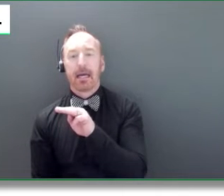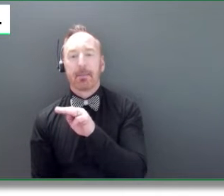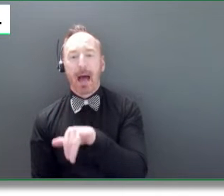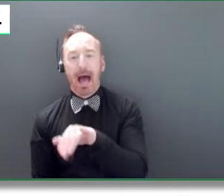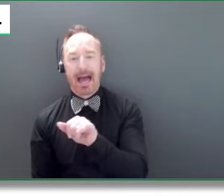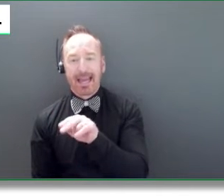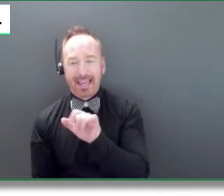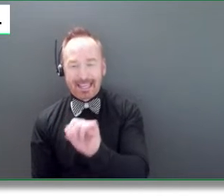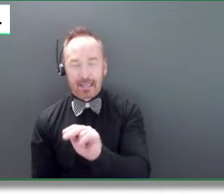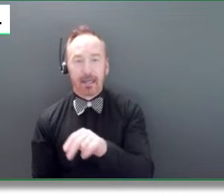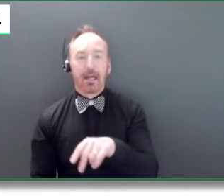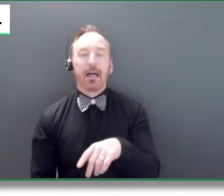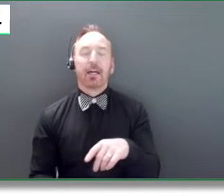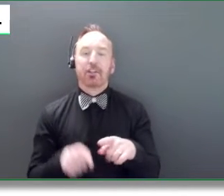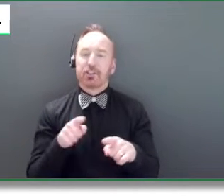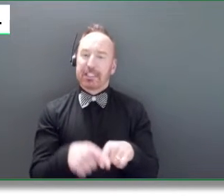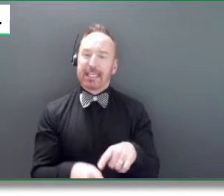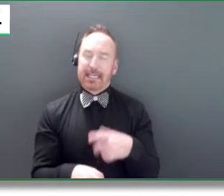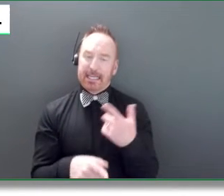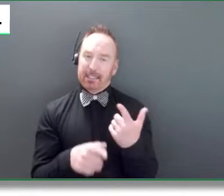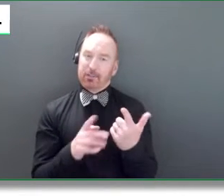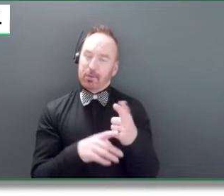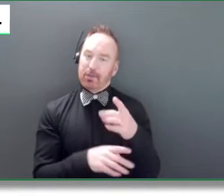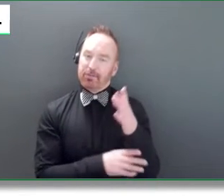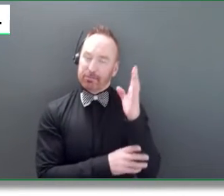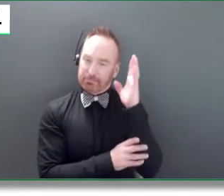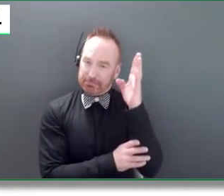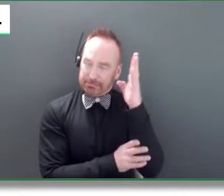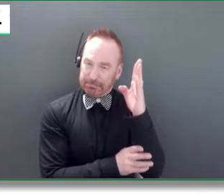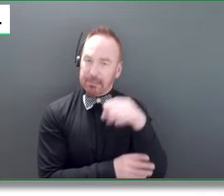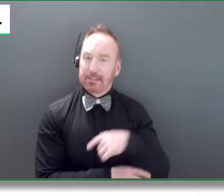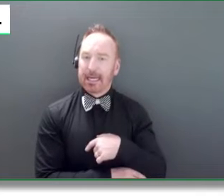that there's a lot of good reason to be optimistic.